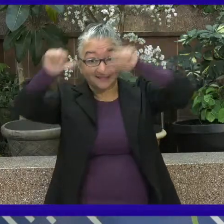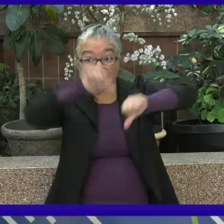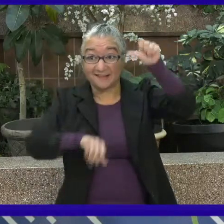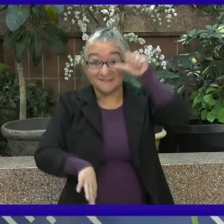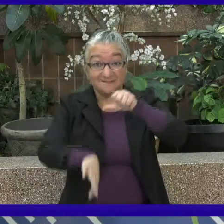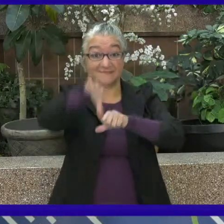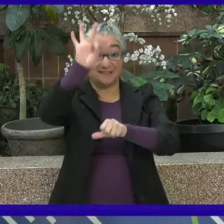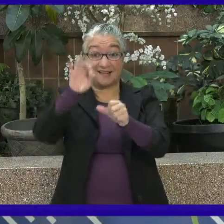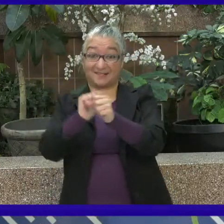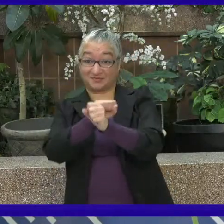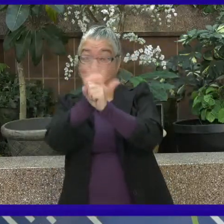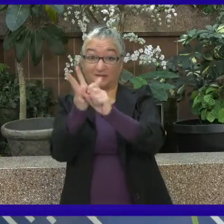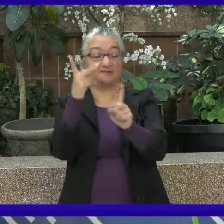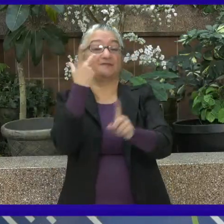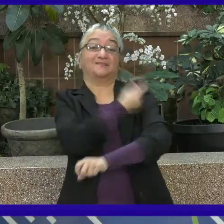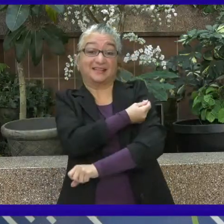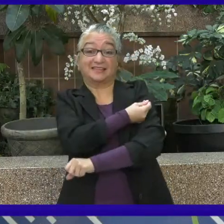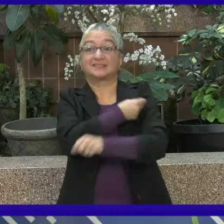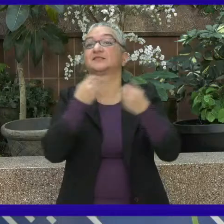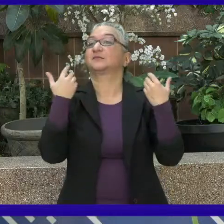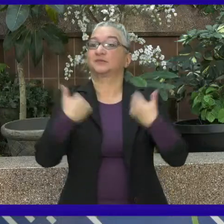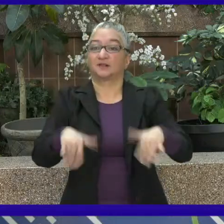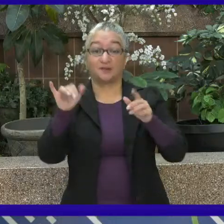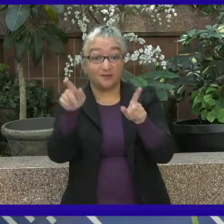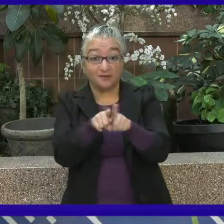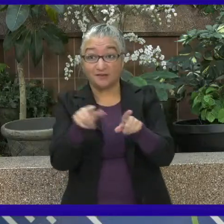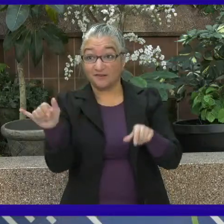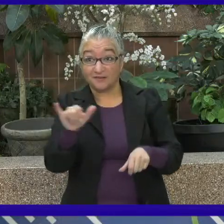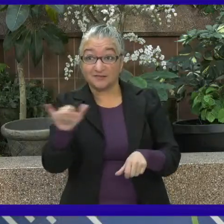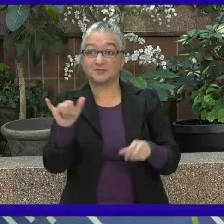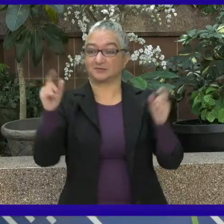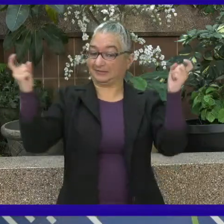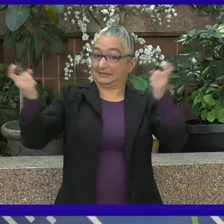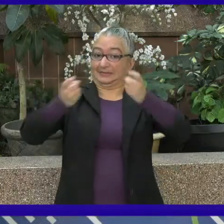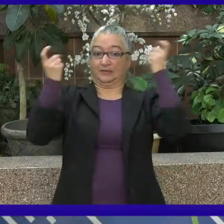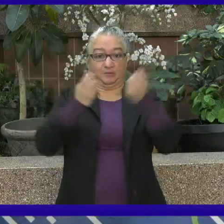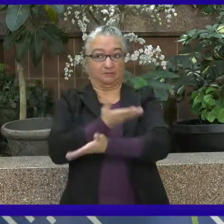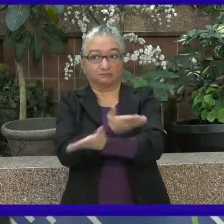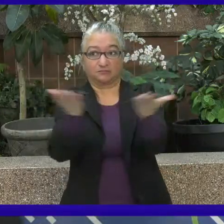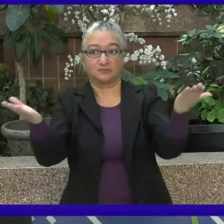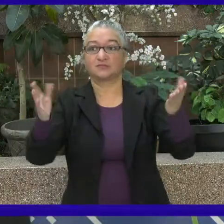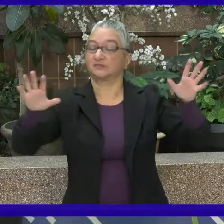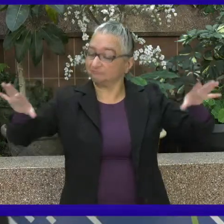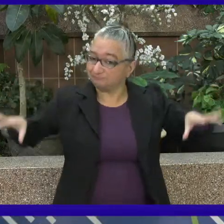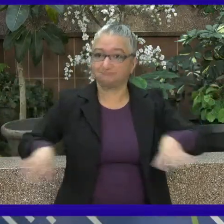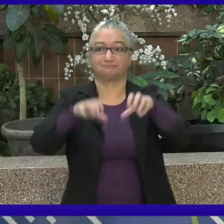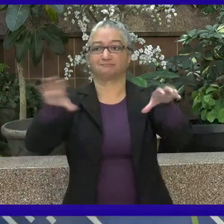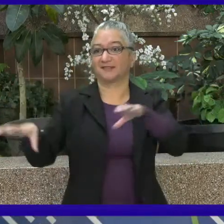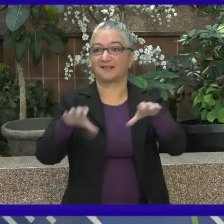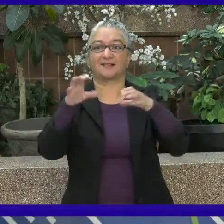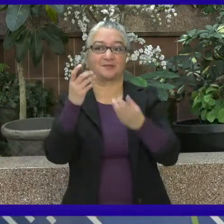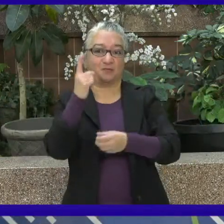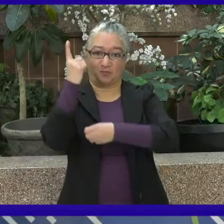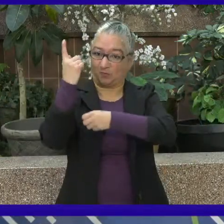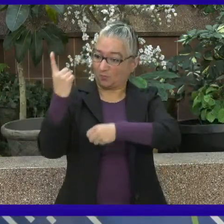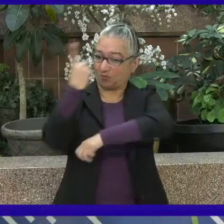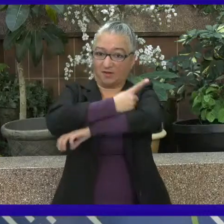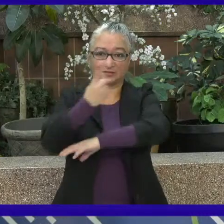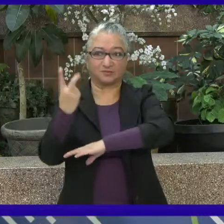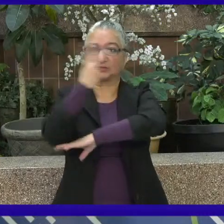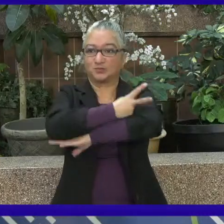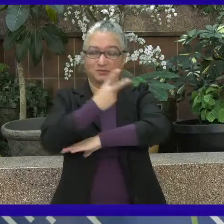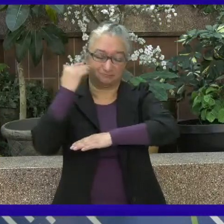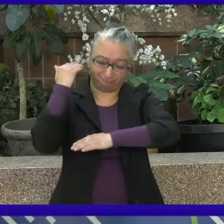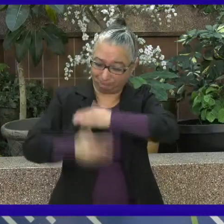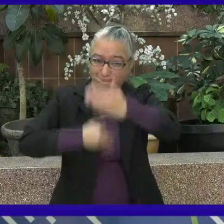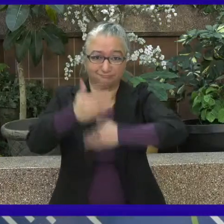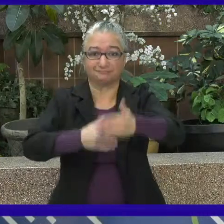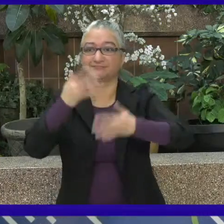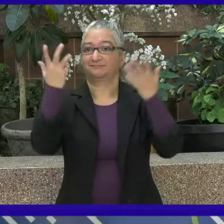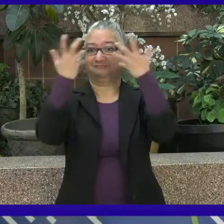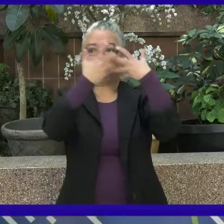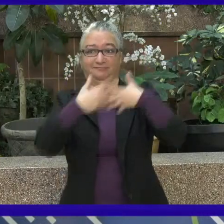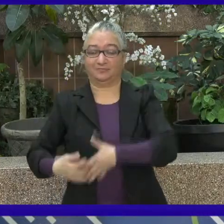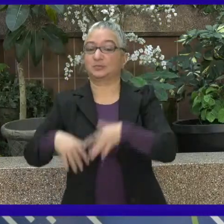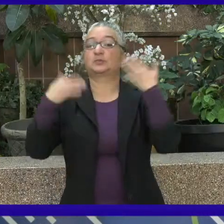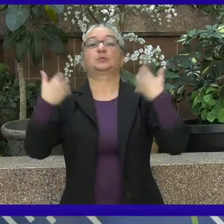for to see a team who um in only a short couple days were able to plan and execute a a vaccine